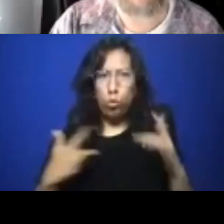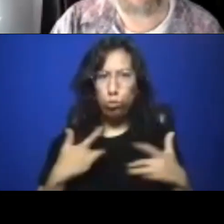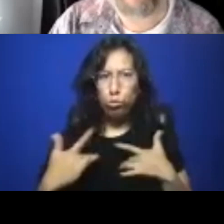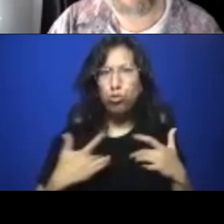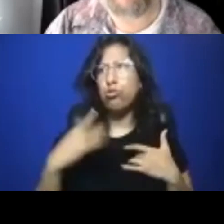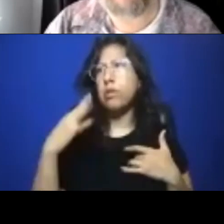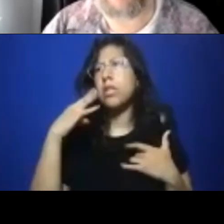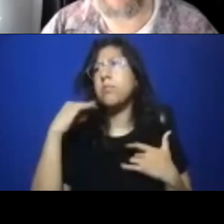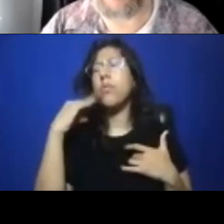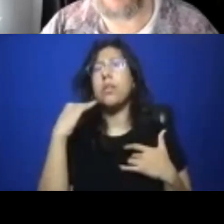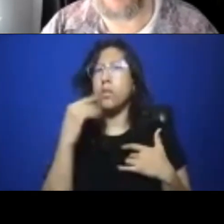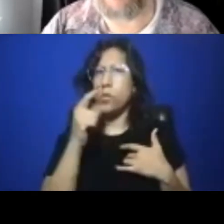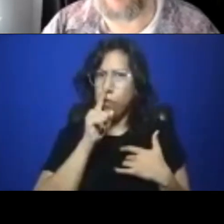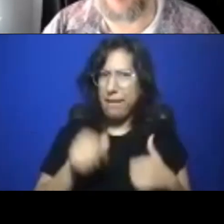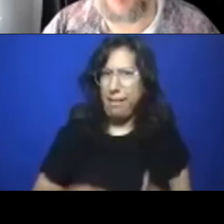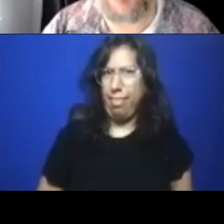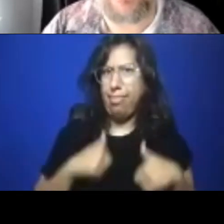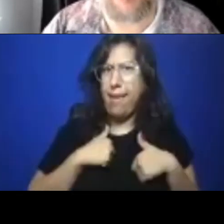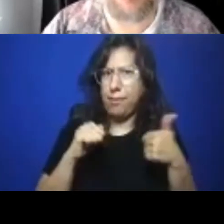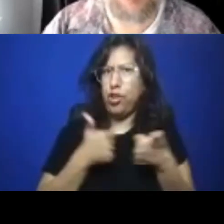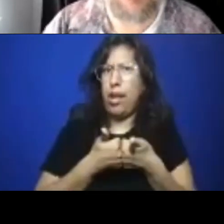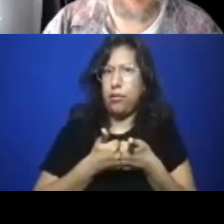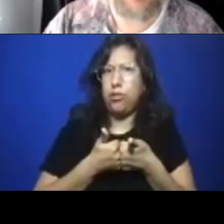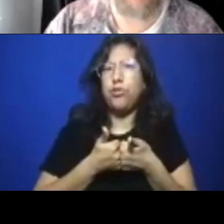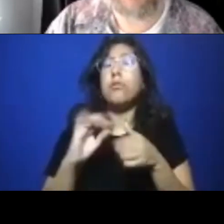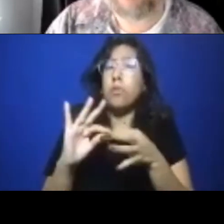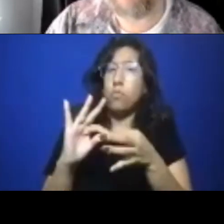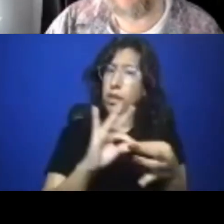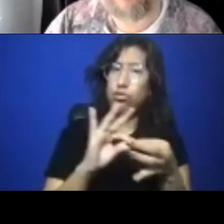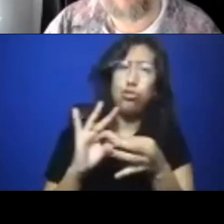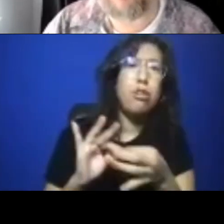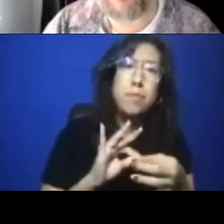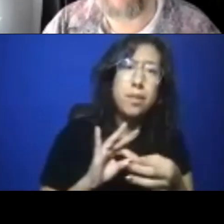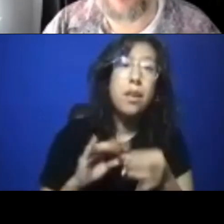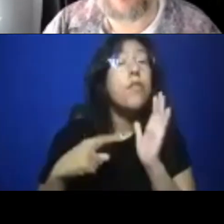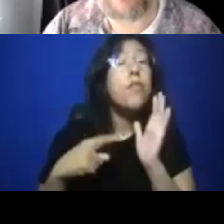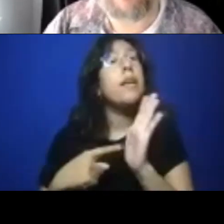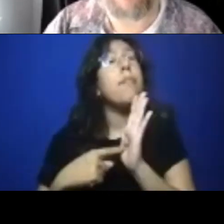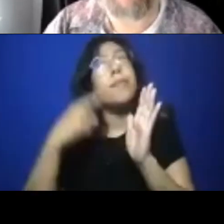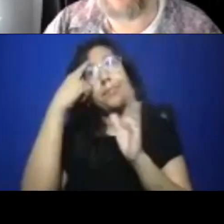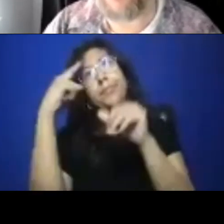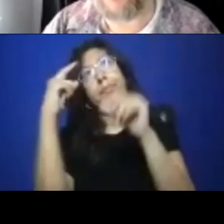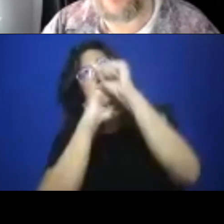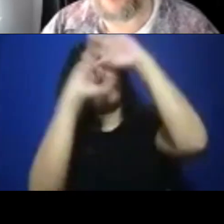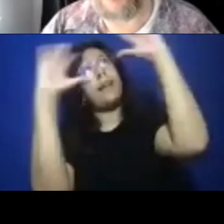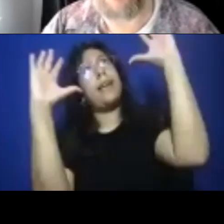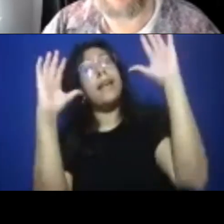real life challenges in their relationships. And in particular, I'm thinking about things like their family relationships.